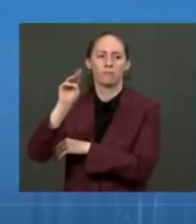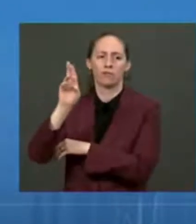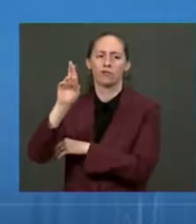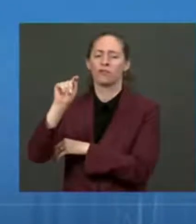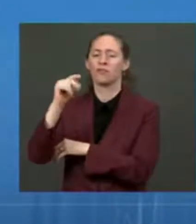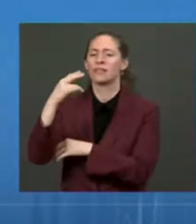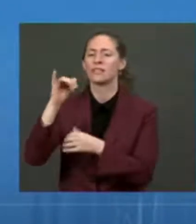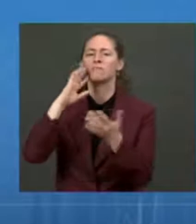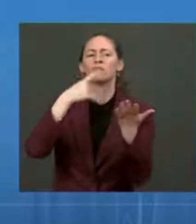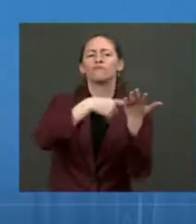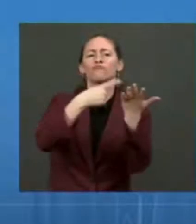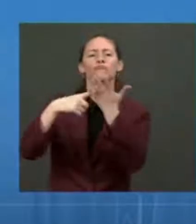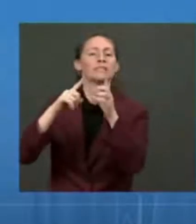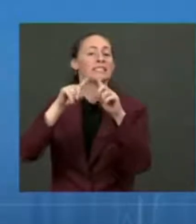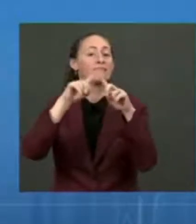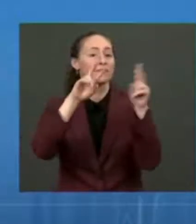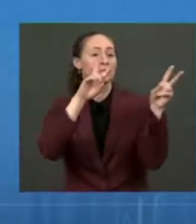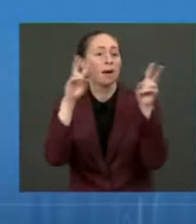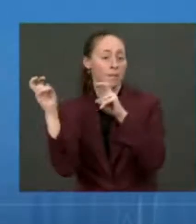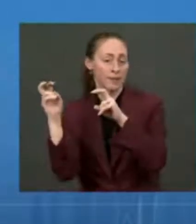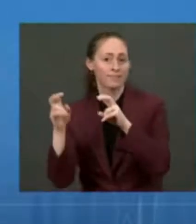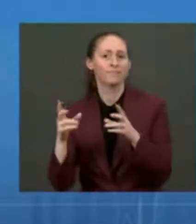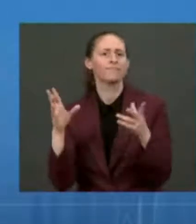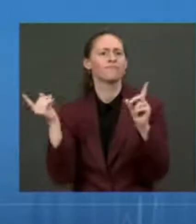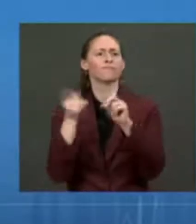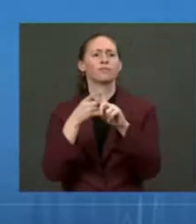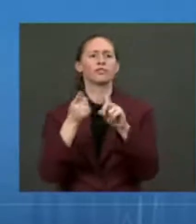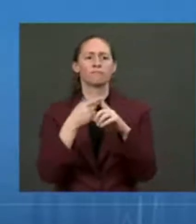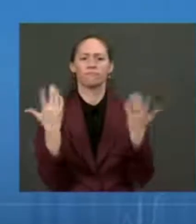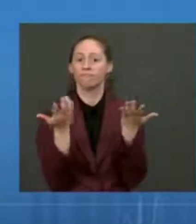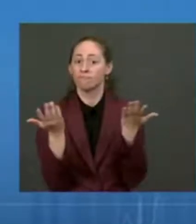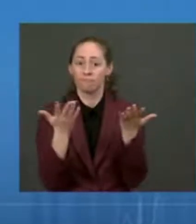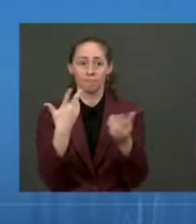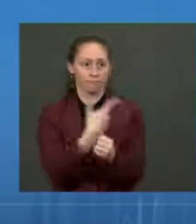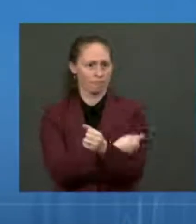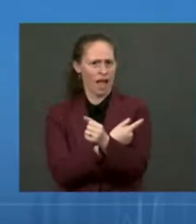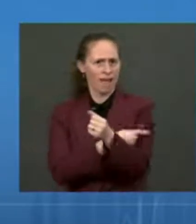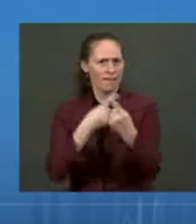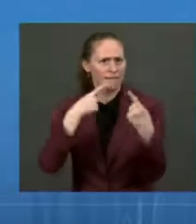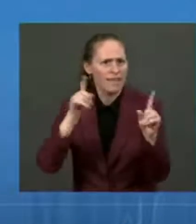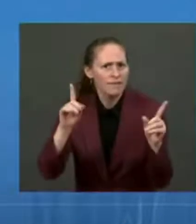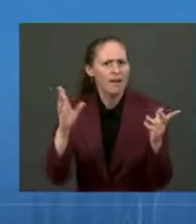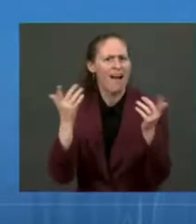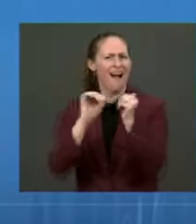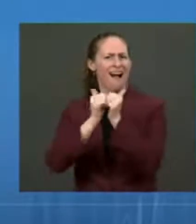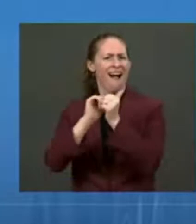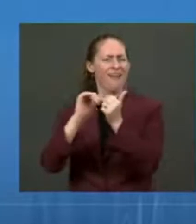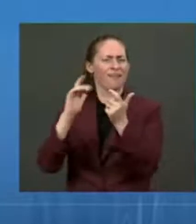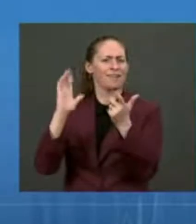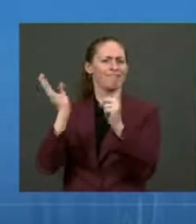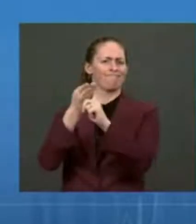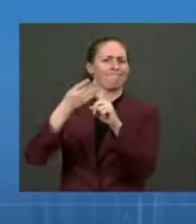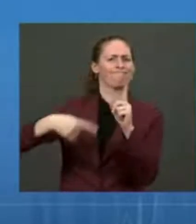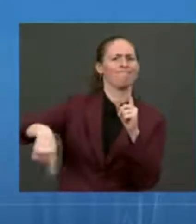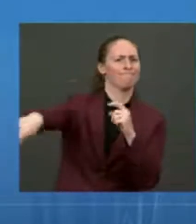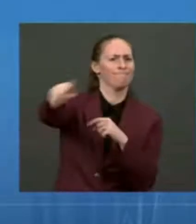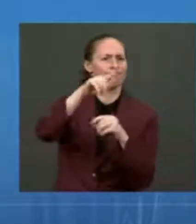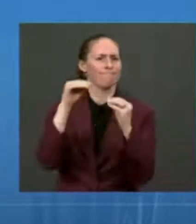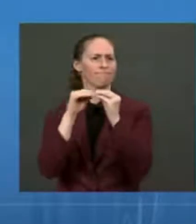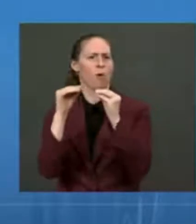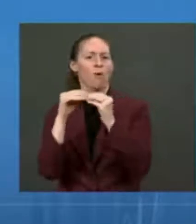PROTECT MORE PEOPLE.